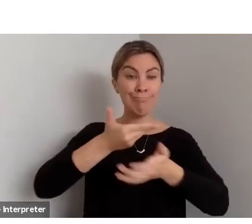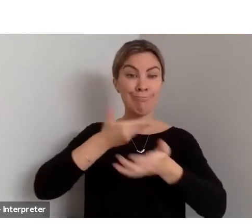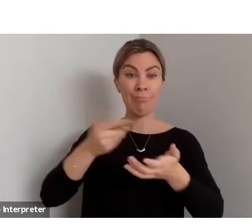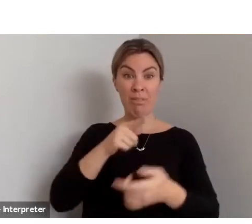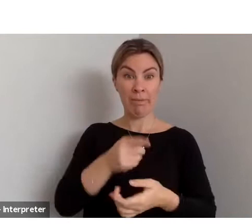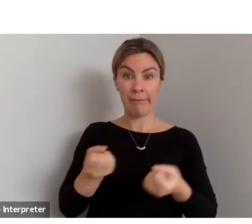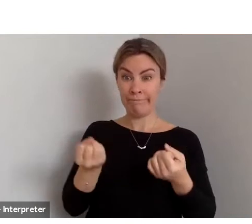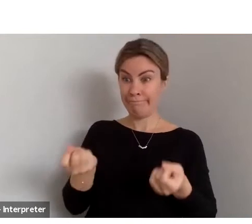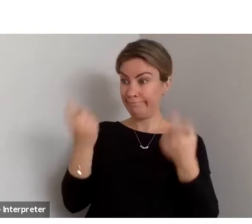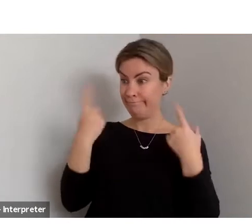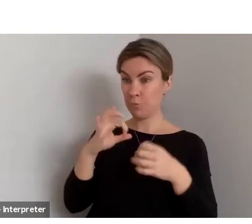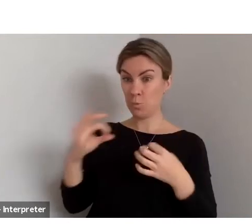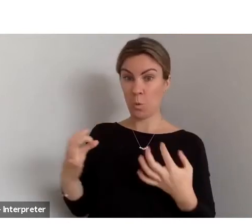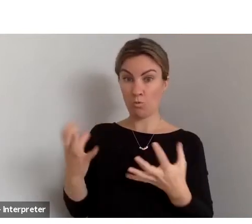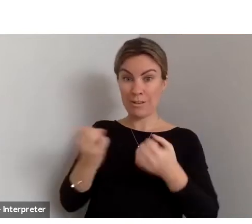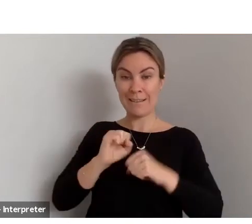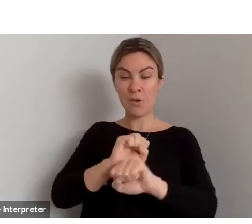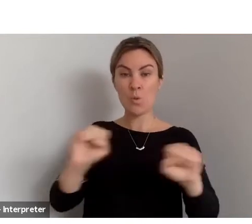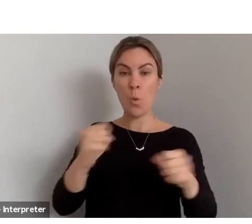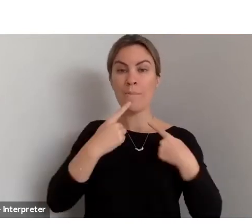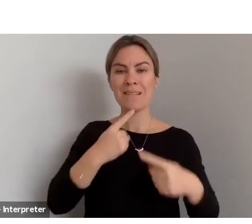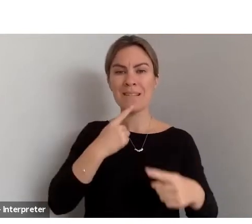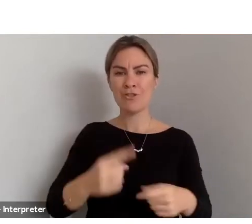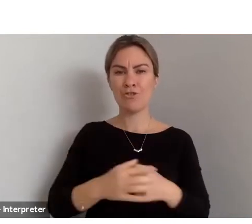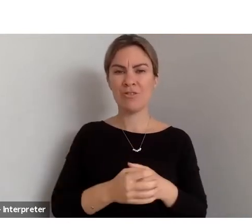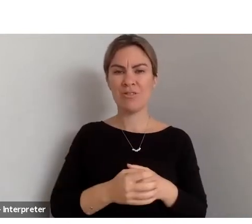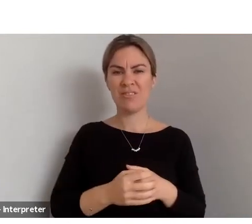Apart from these very clinical things, it is quite a nice thing to